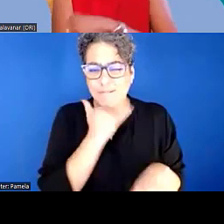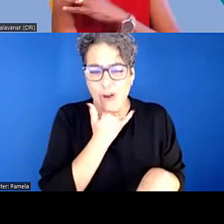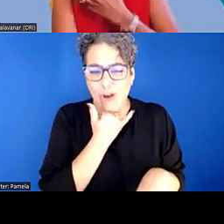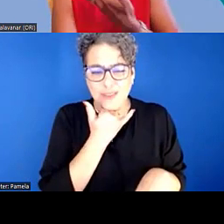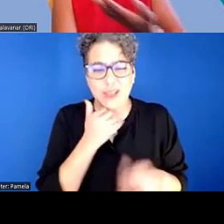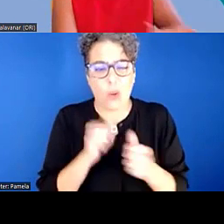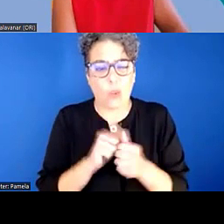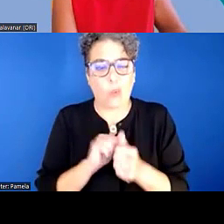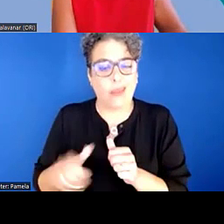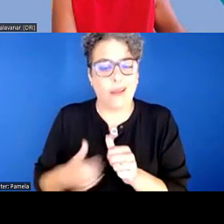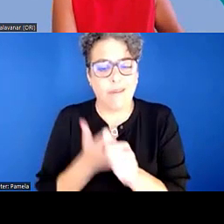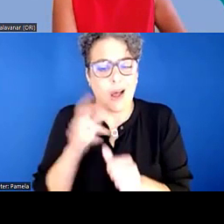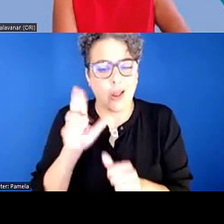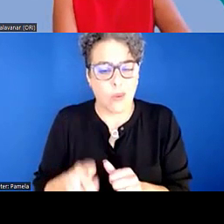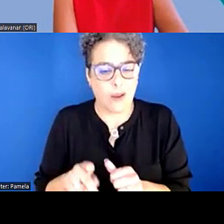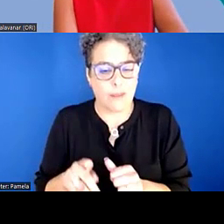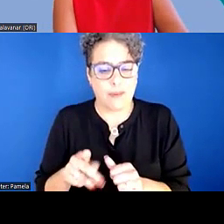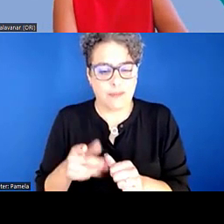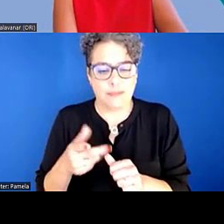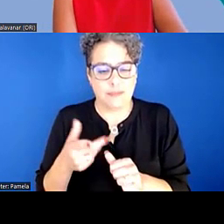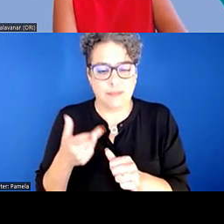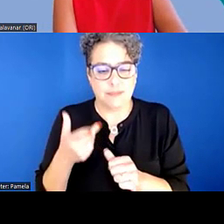Patient did not even exist during those times.